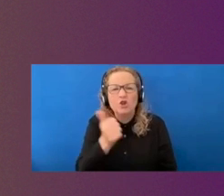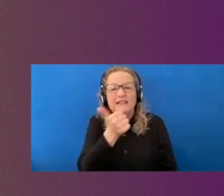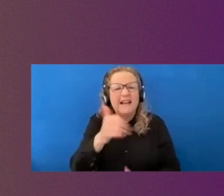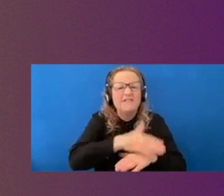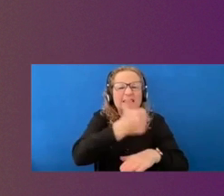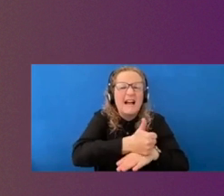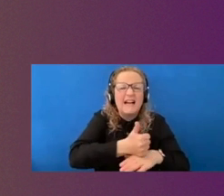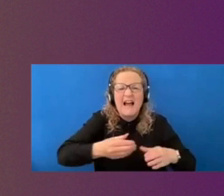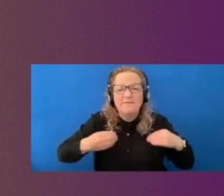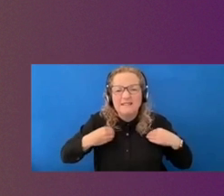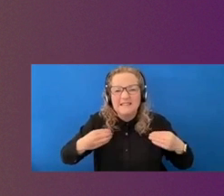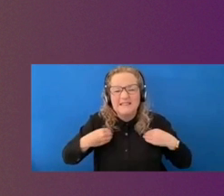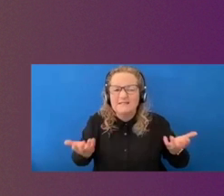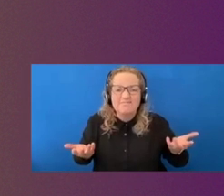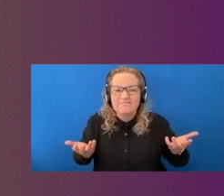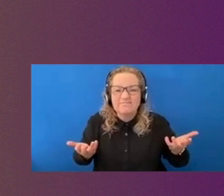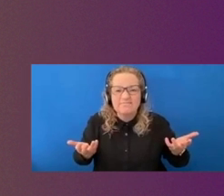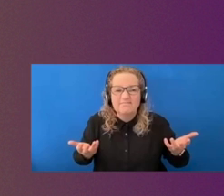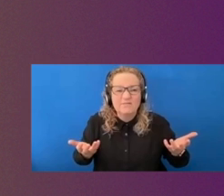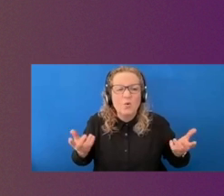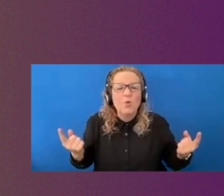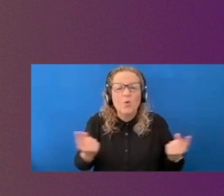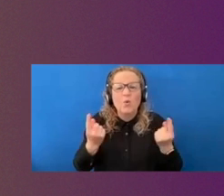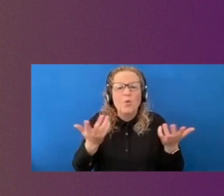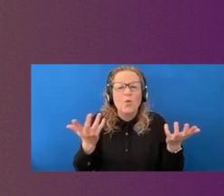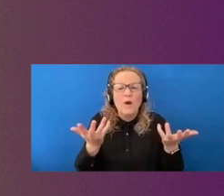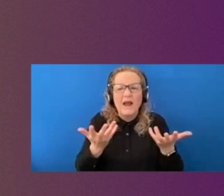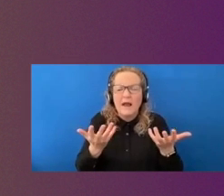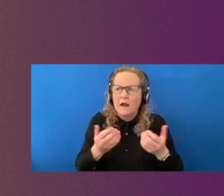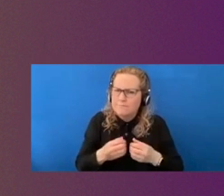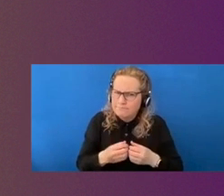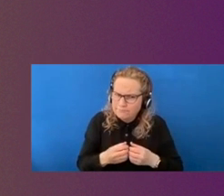who are you going to serve so since that point we actually did the market research and we identified